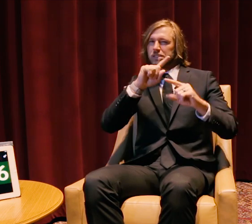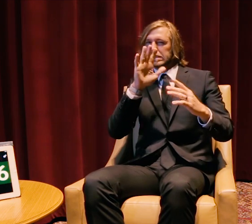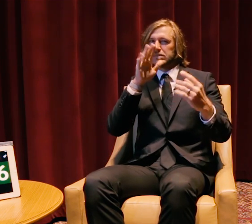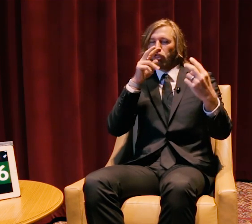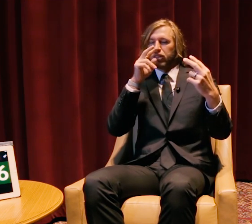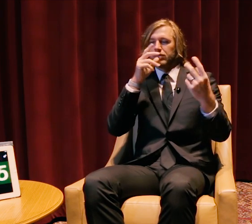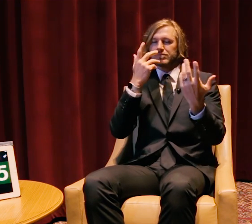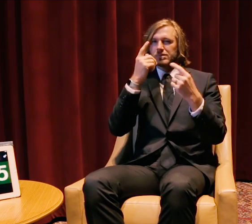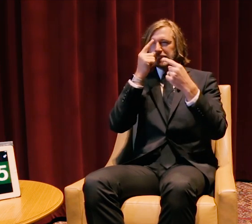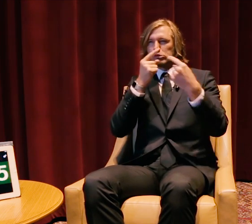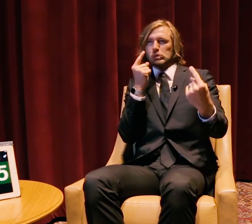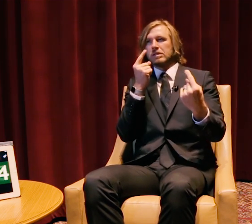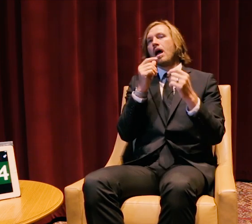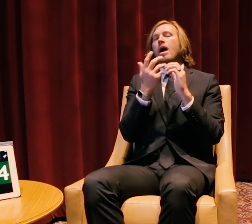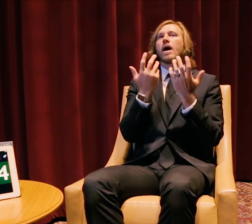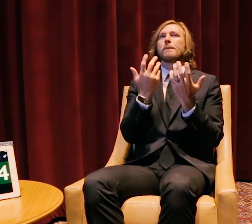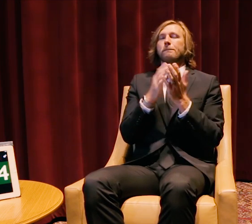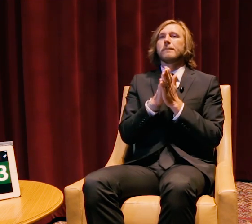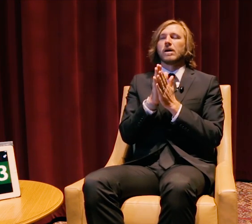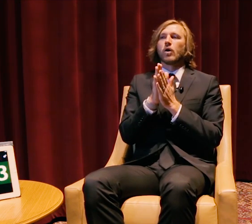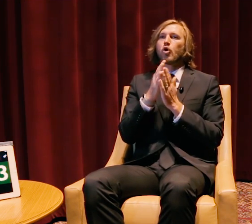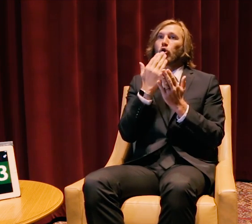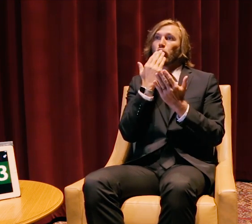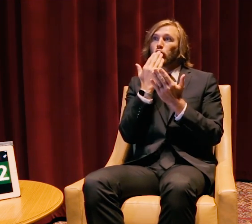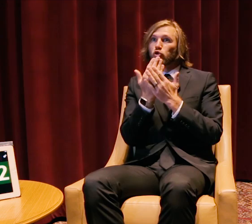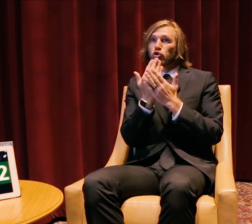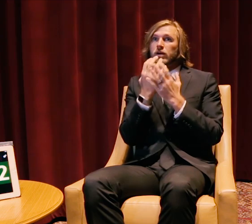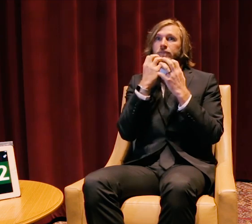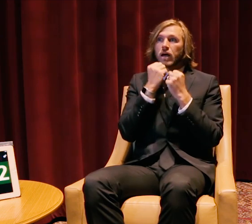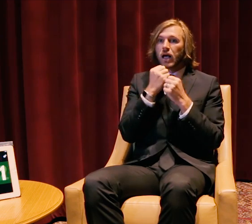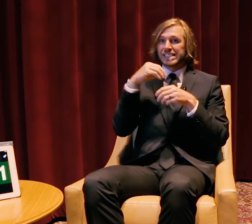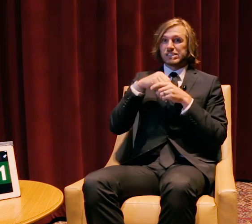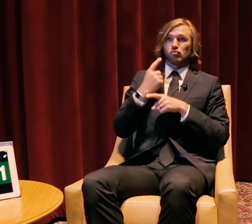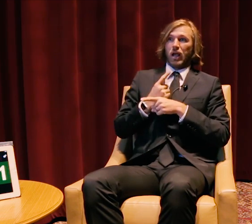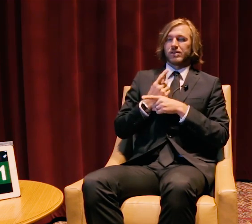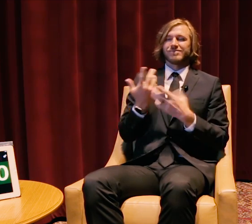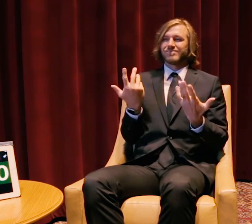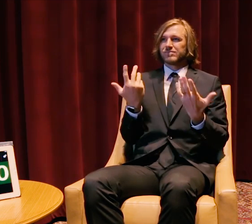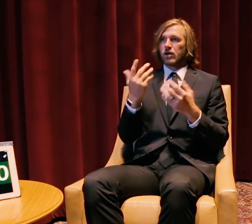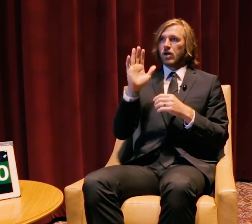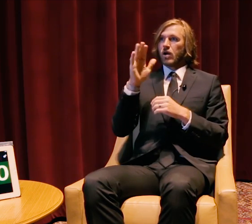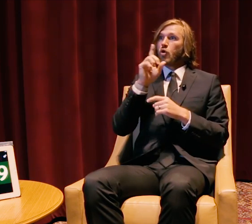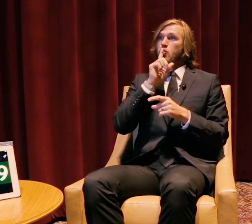in terms of, you know, having, you know, good, valid integrity. I mean, there was no moral compass for the company